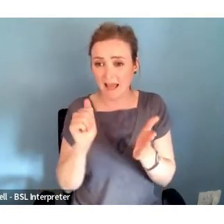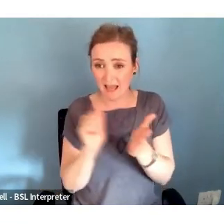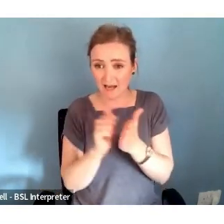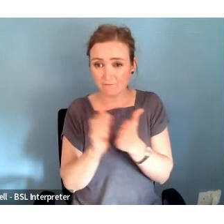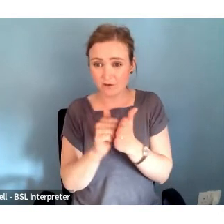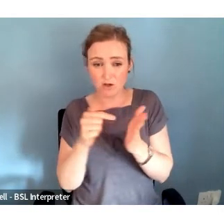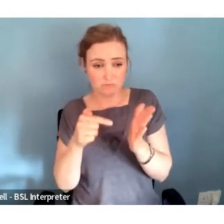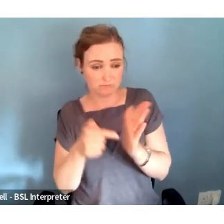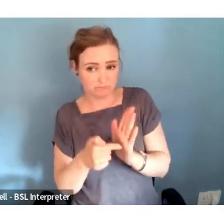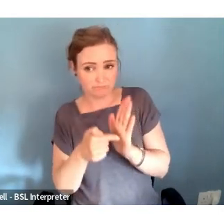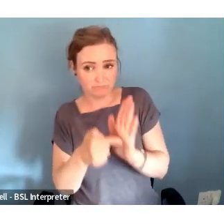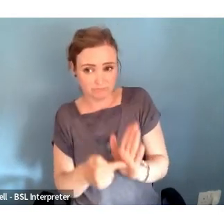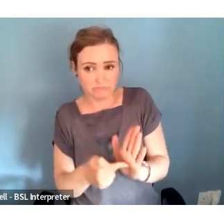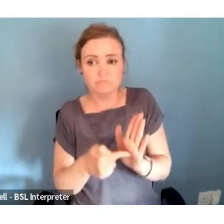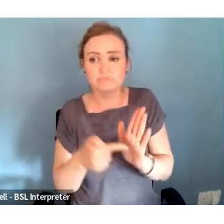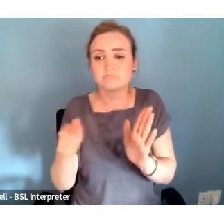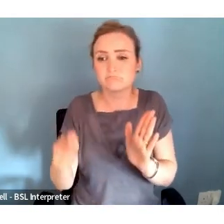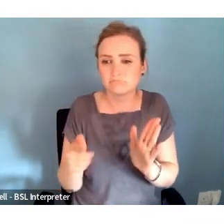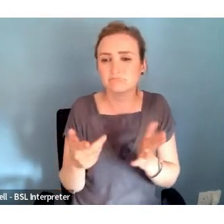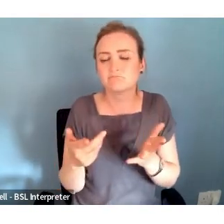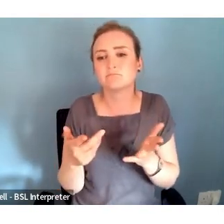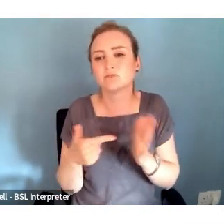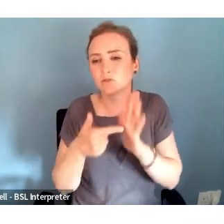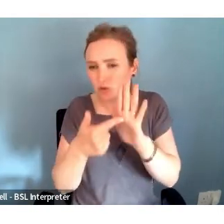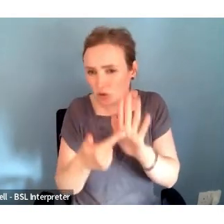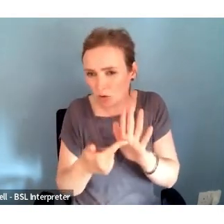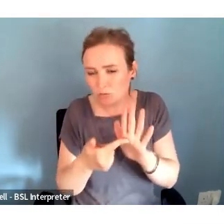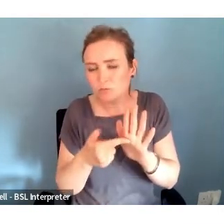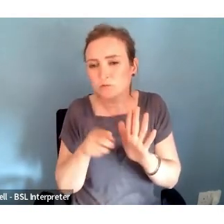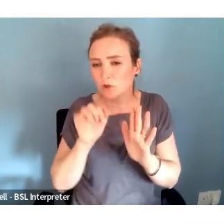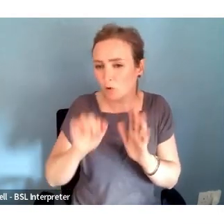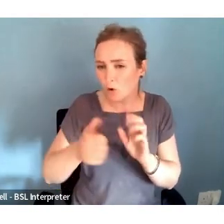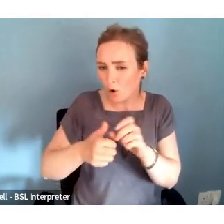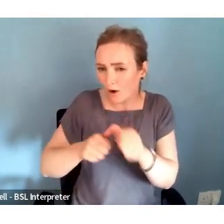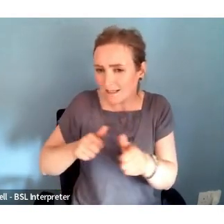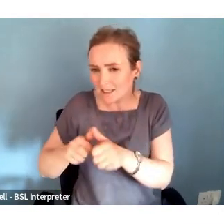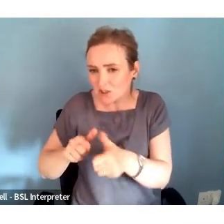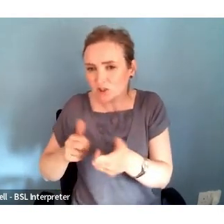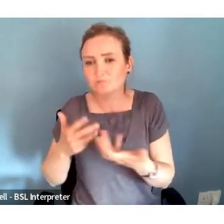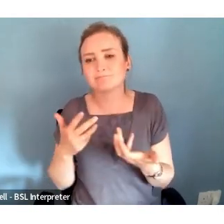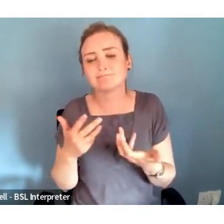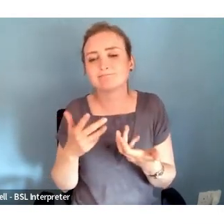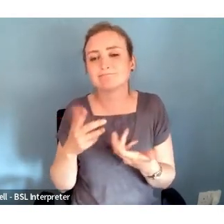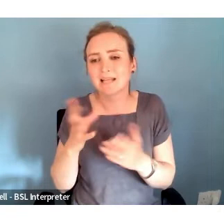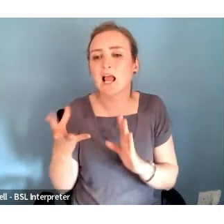an organisation. We will come back to the things you might want to include in the advert a little bit later